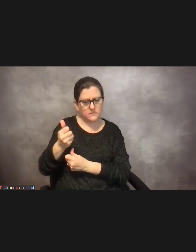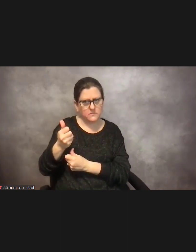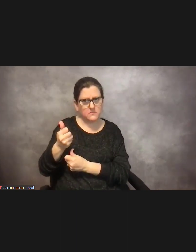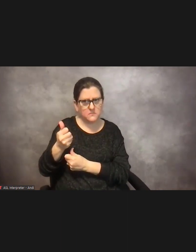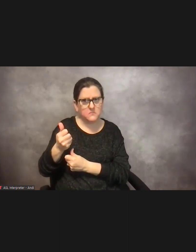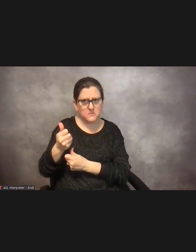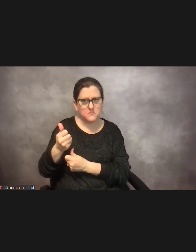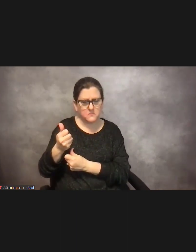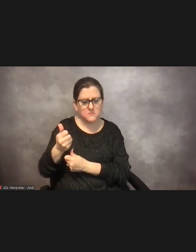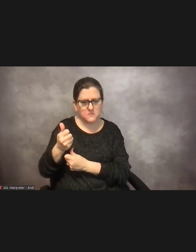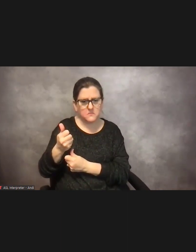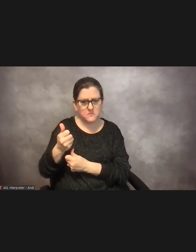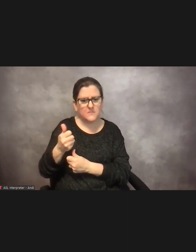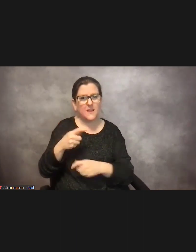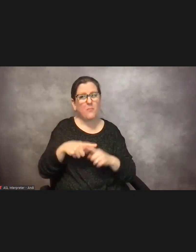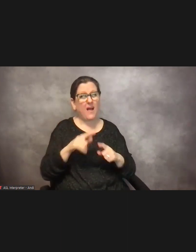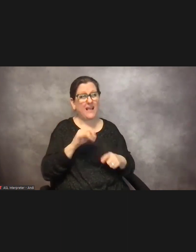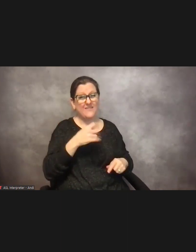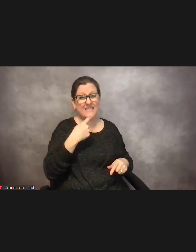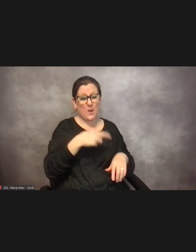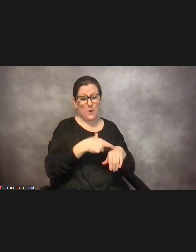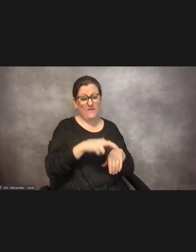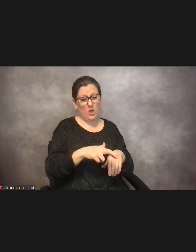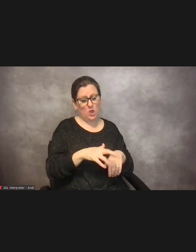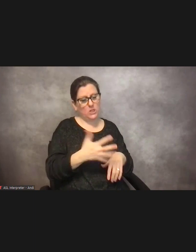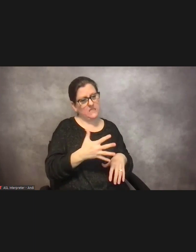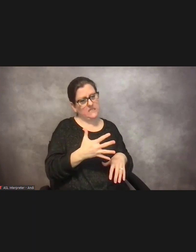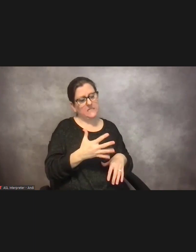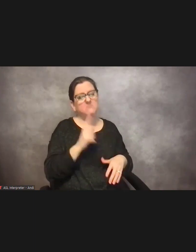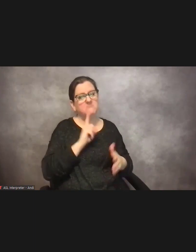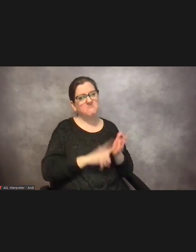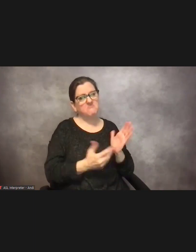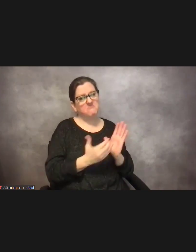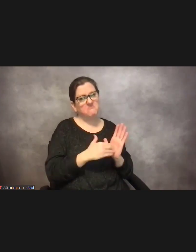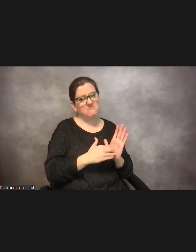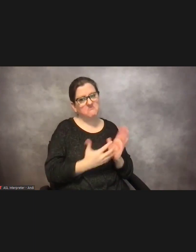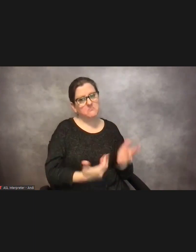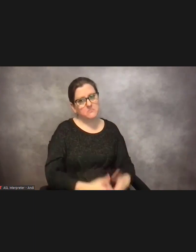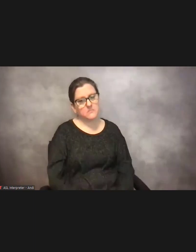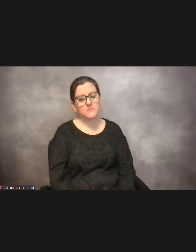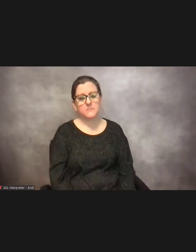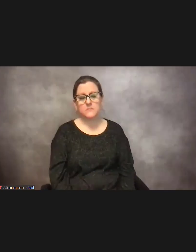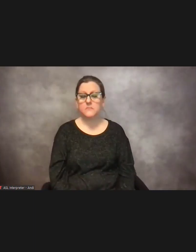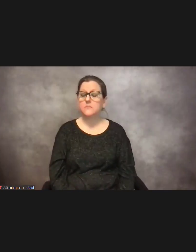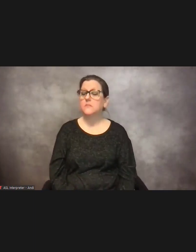result, um, is a result that you can take.>>: Terry, the next